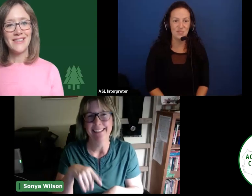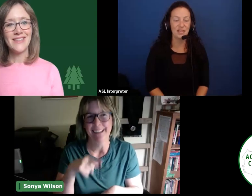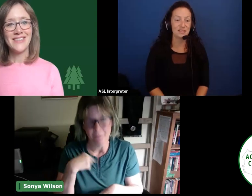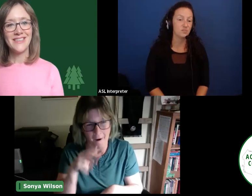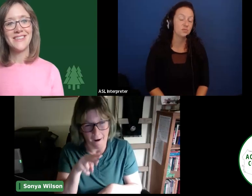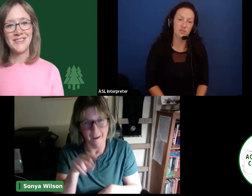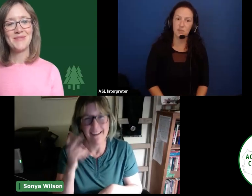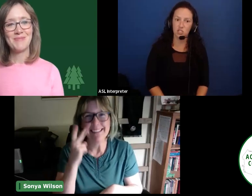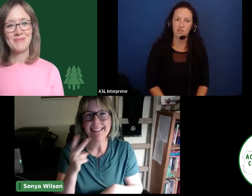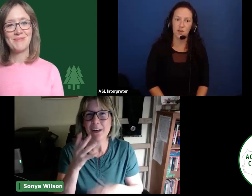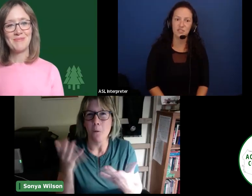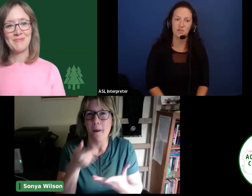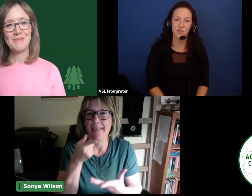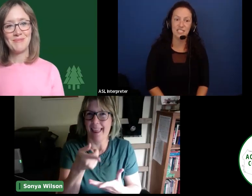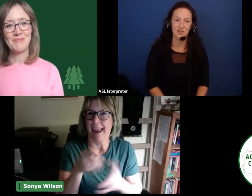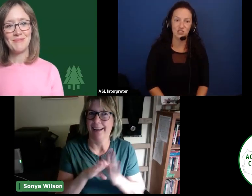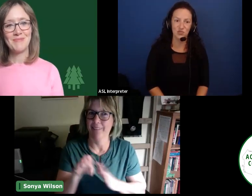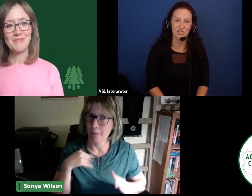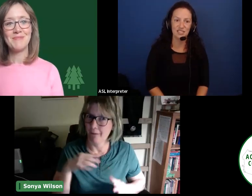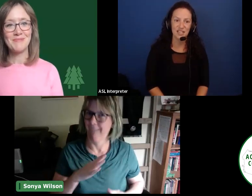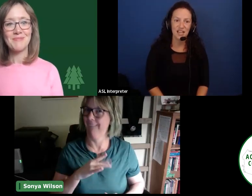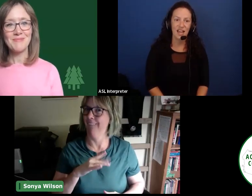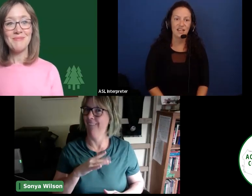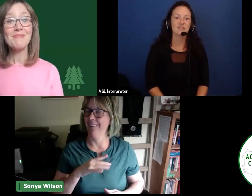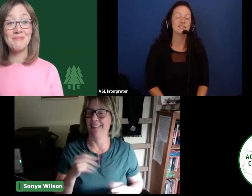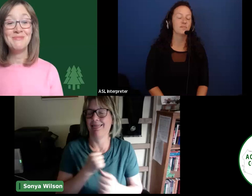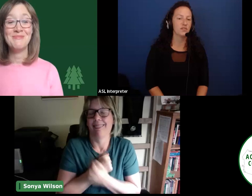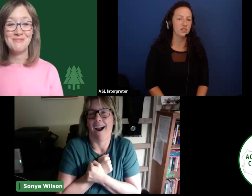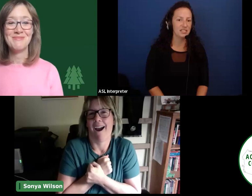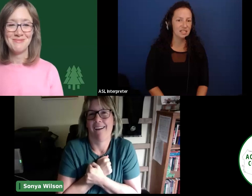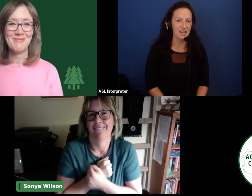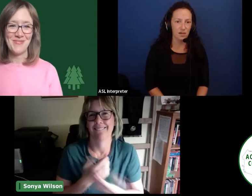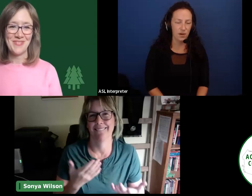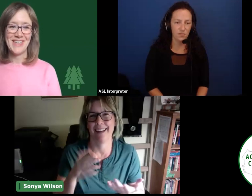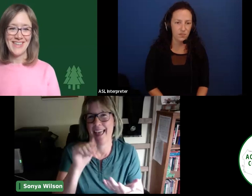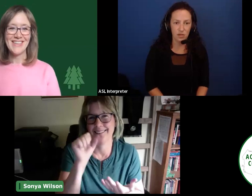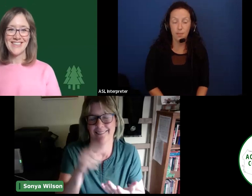My, especially from some of my deaf students and some of the things that they come up.